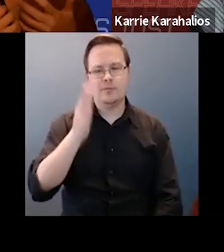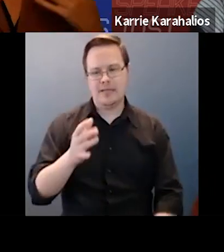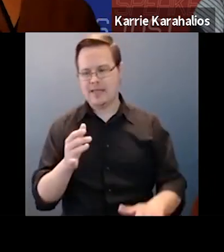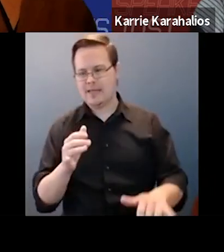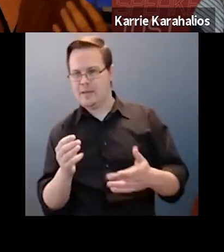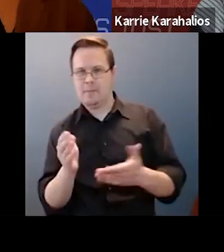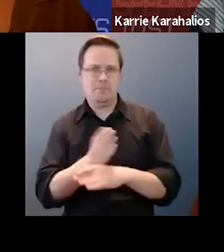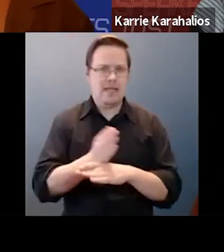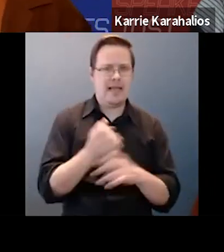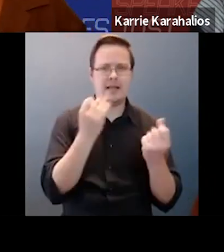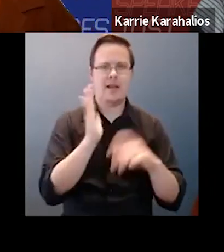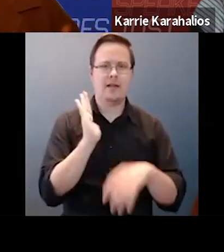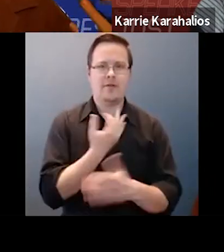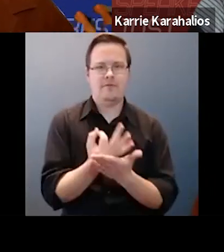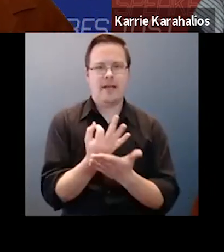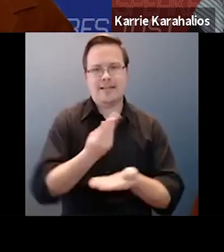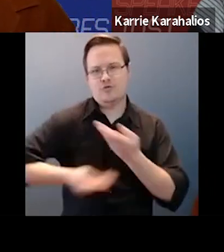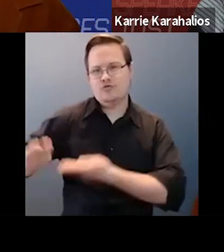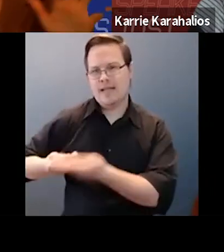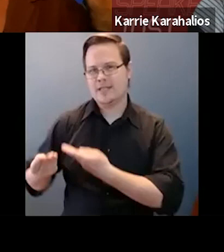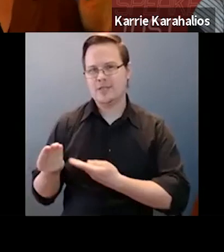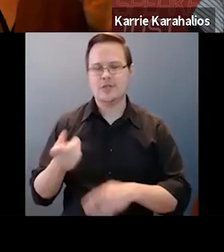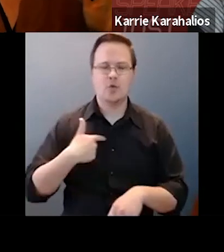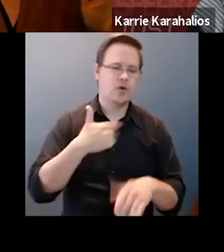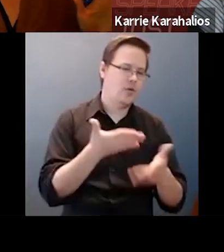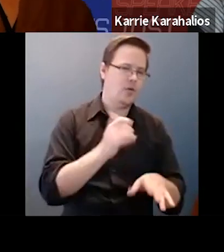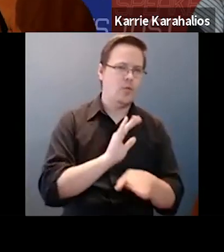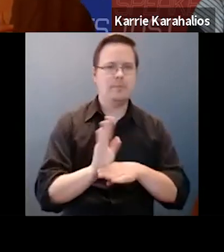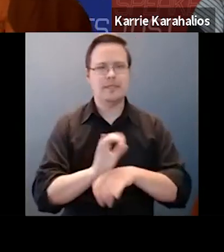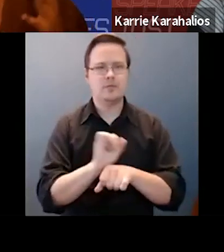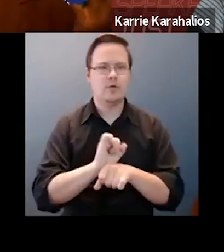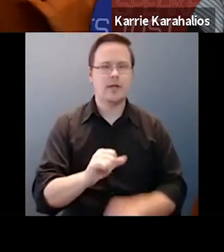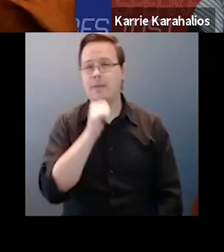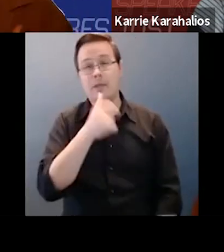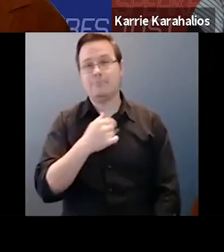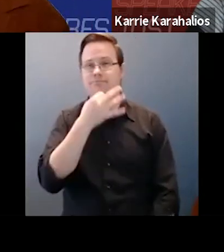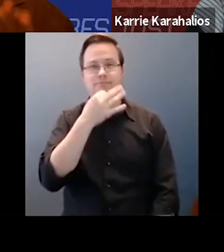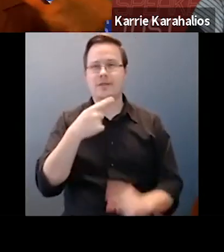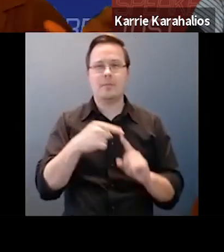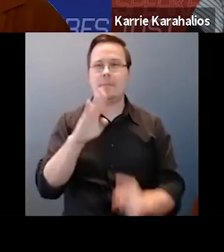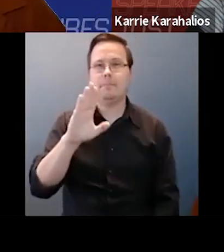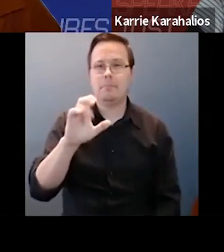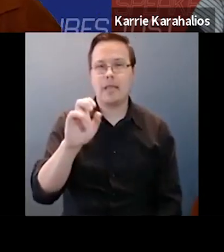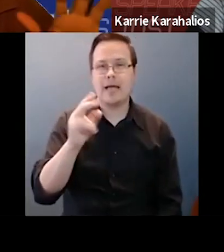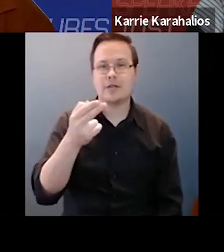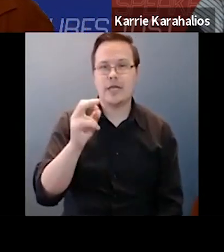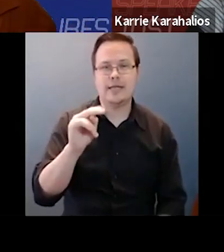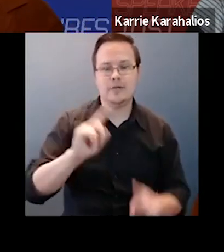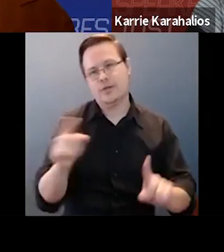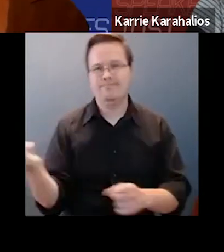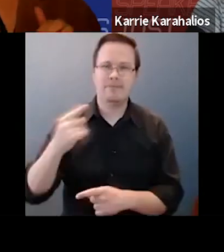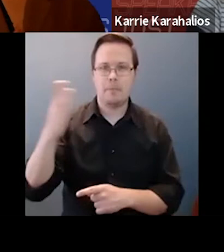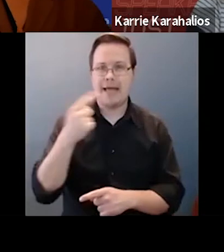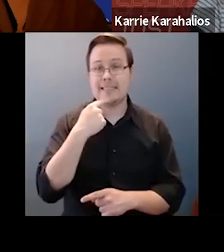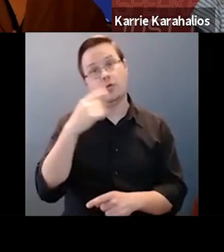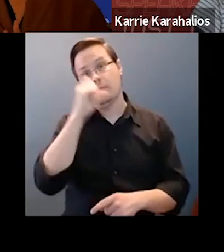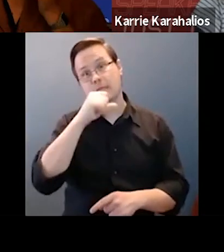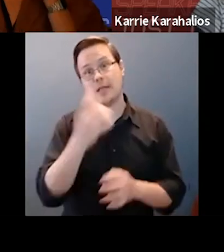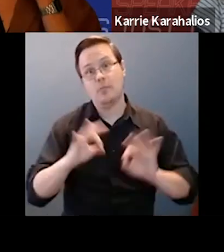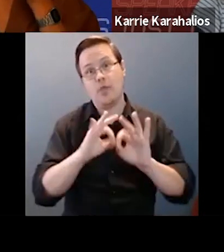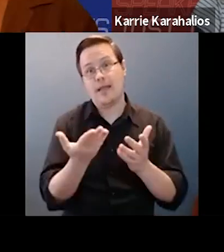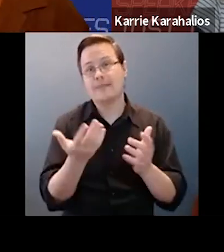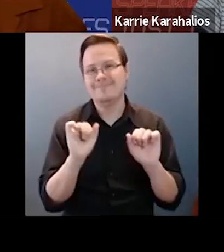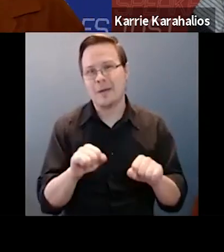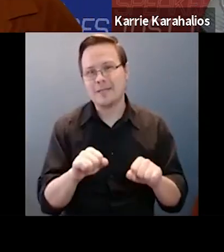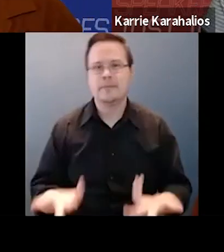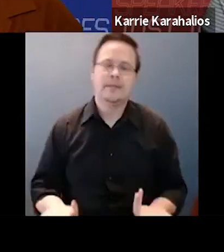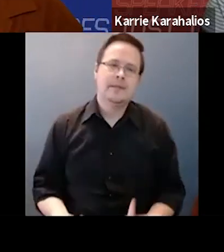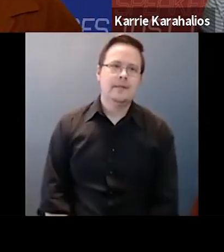It's like blockchains gonna like mediate a bunch of our financial transactions, you know, and the way businesses work biology blocks you an expert so you could come back and say like you're missing this really important thing.